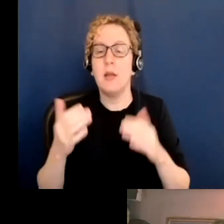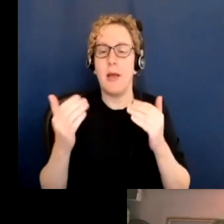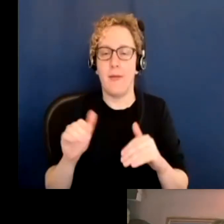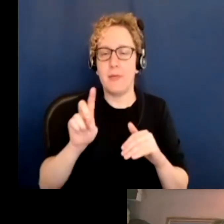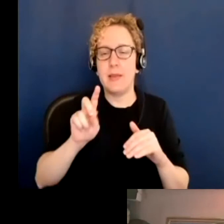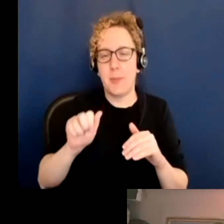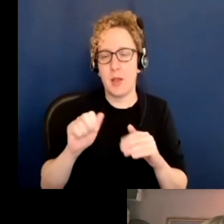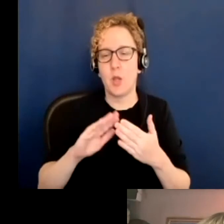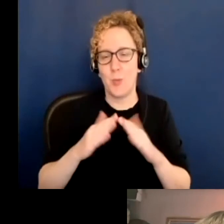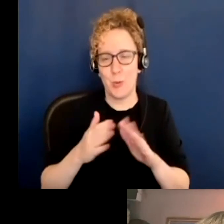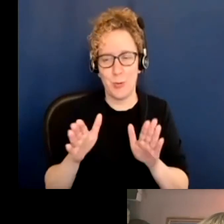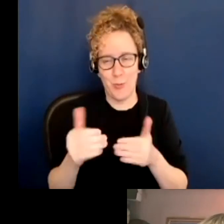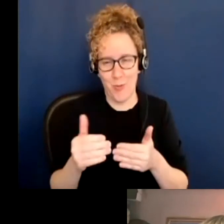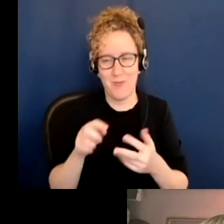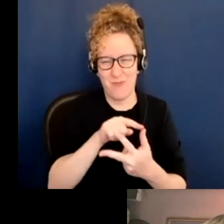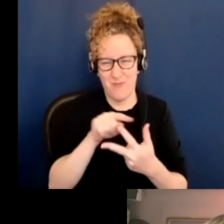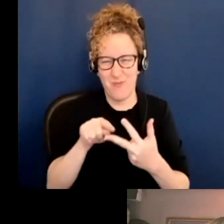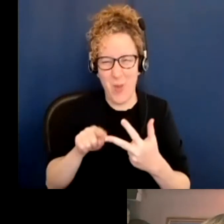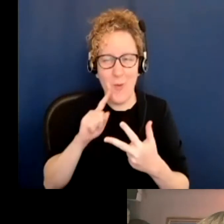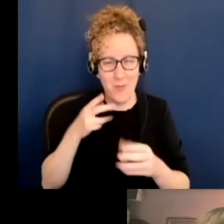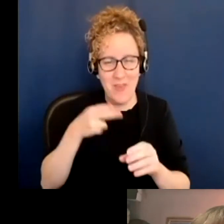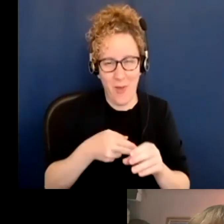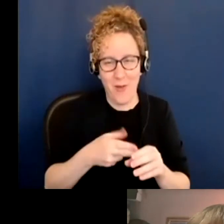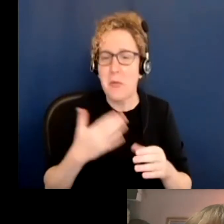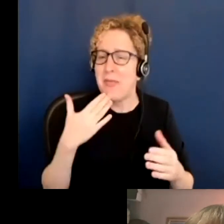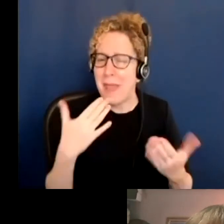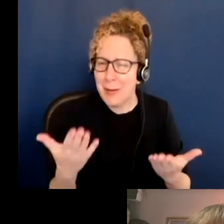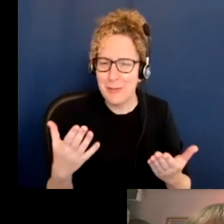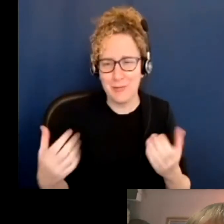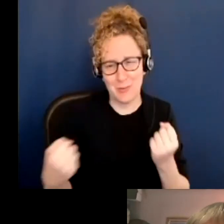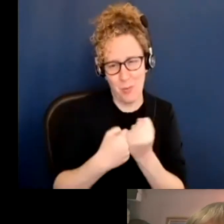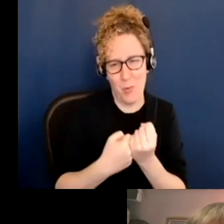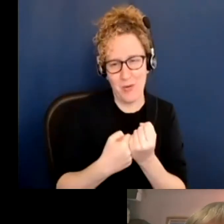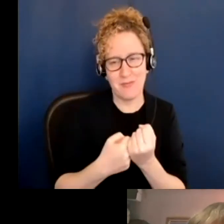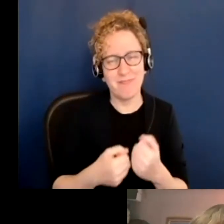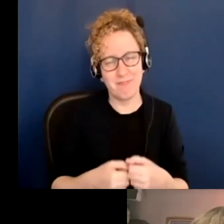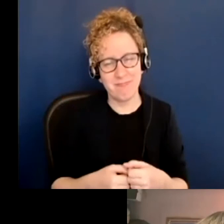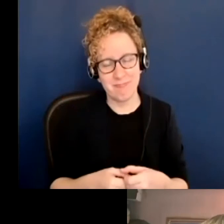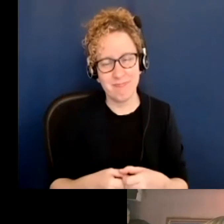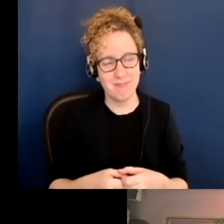So thank you so much for all your support and the support eastbound time and even getting